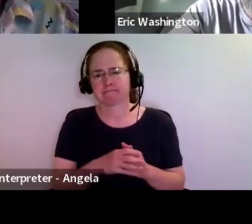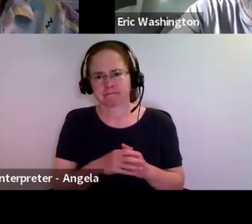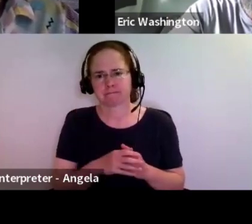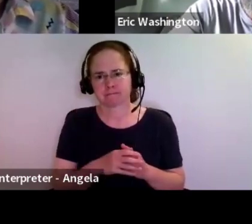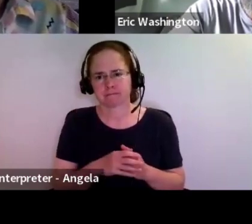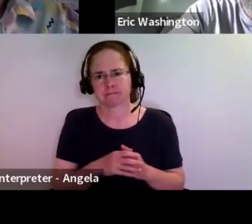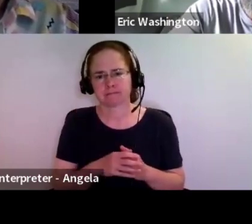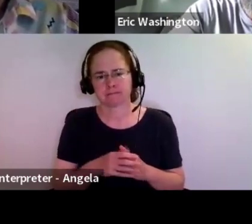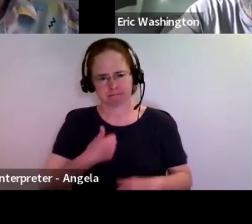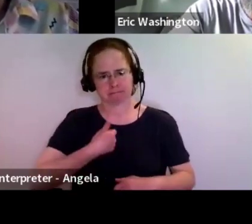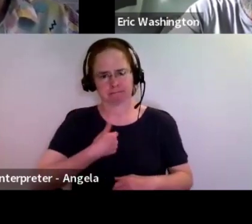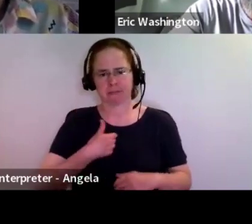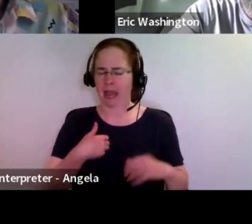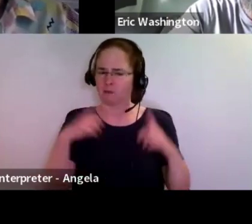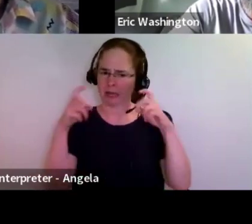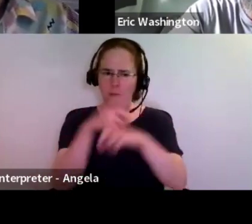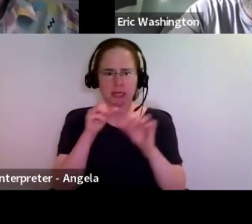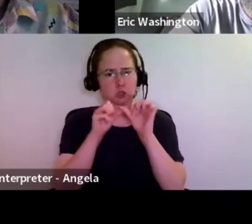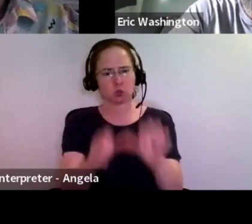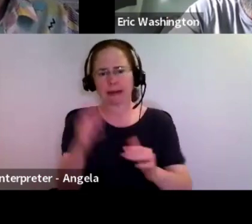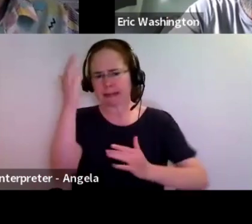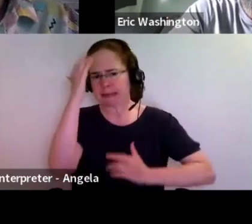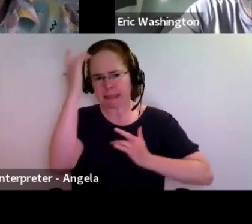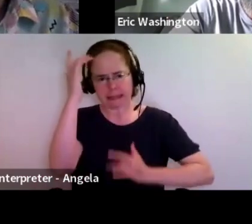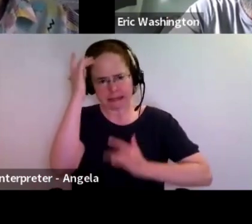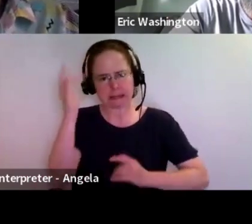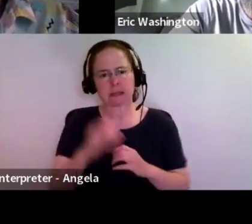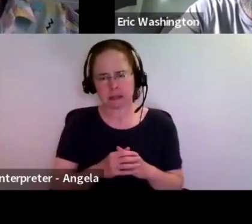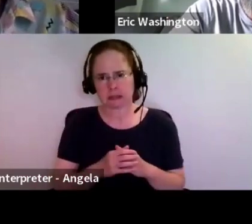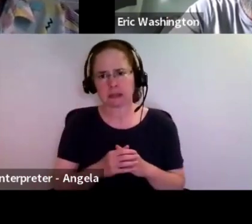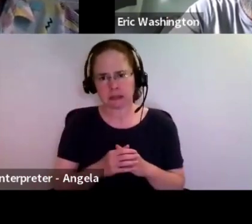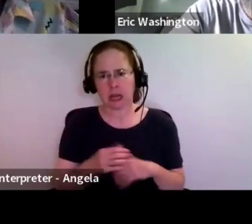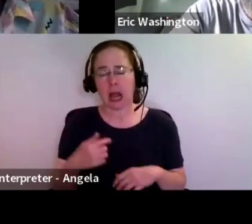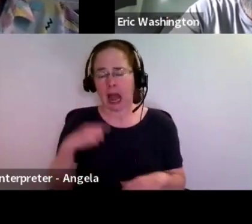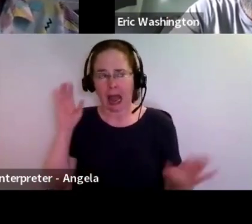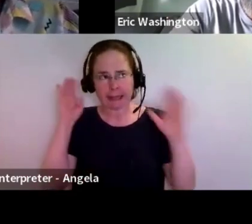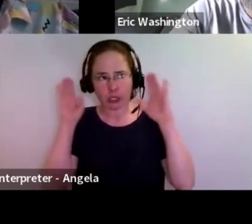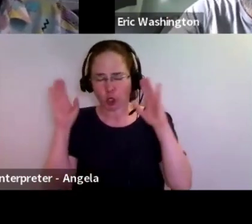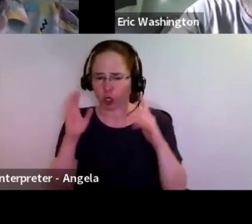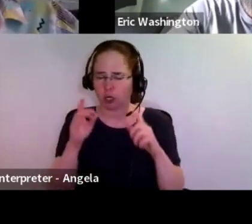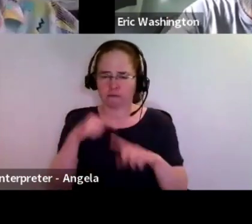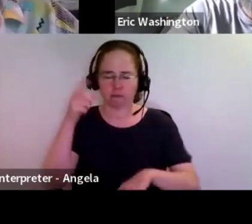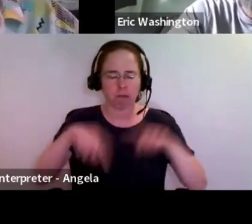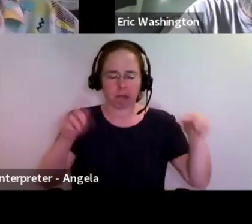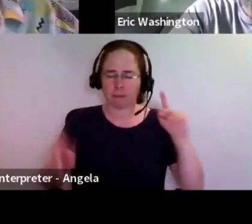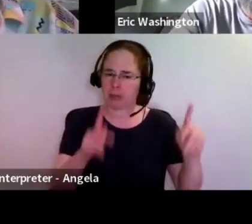someone with complex chronic disease and and I think this is something that I hear from people all the time, is the